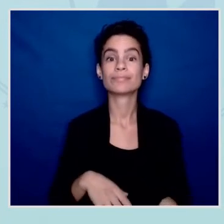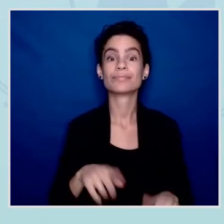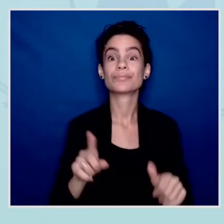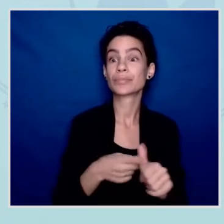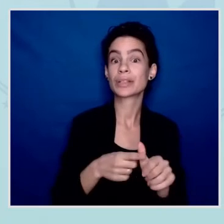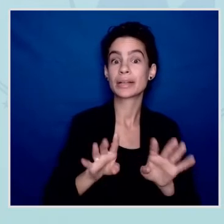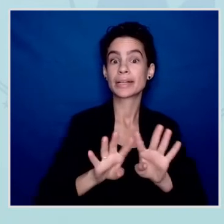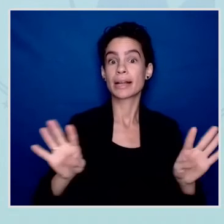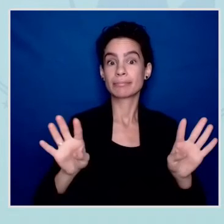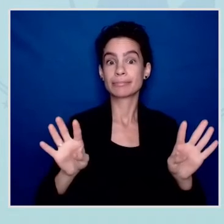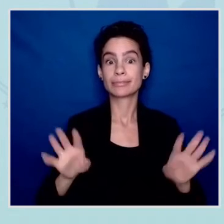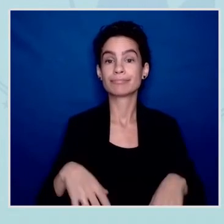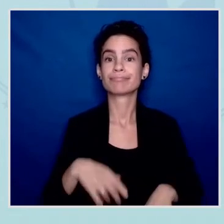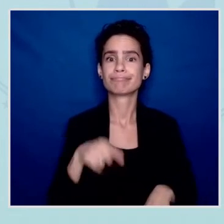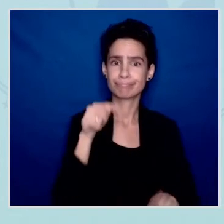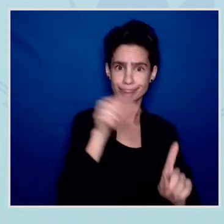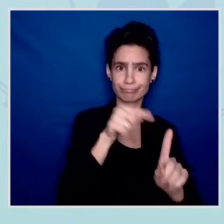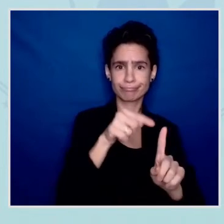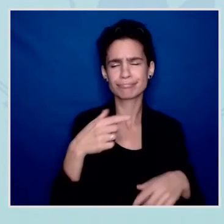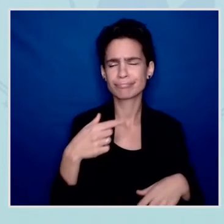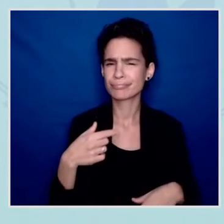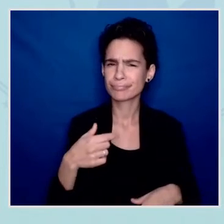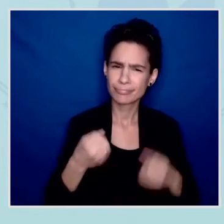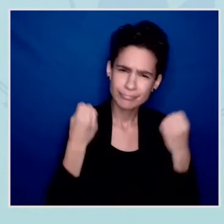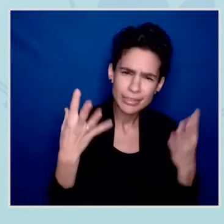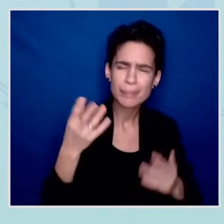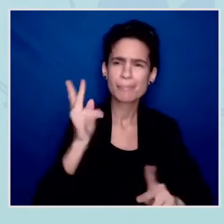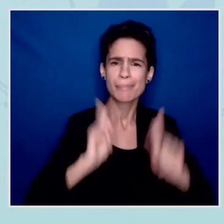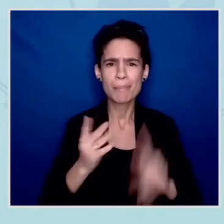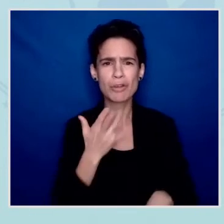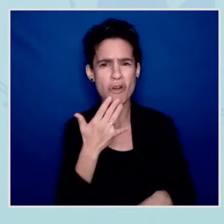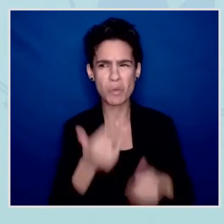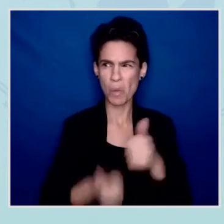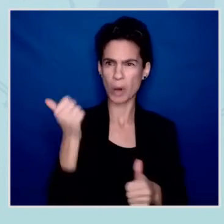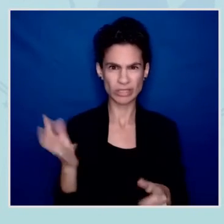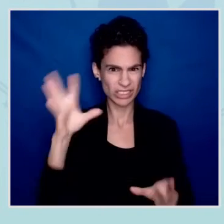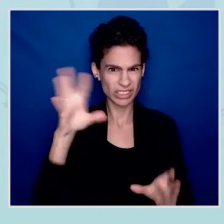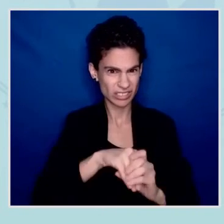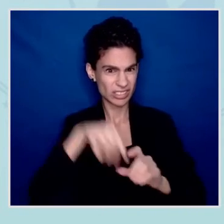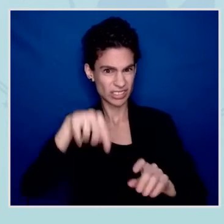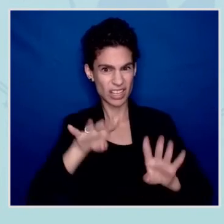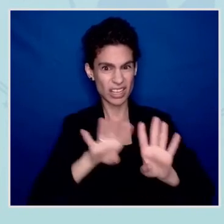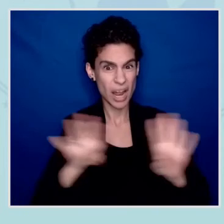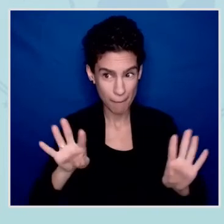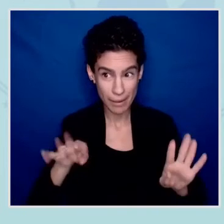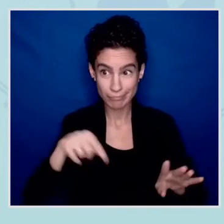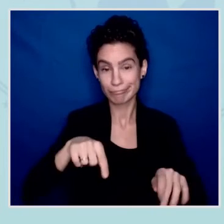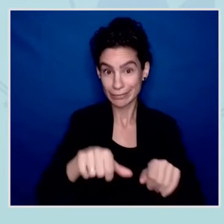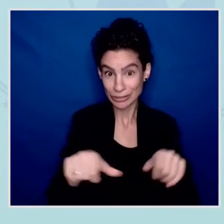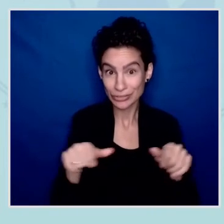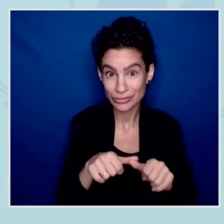THAT IS EVENLY COMPOSED WITH AS MANY WOMEN AS MEN IN THE CABINET.